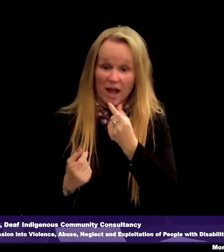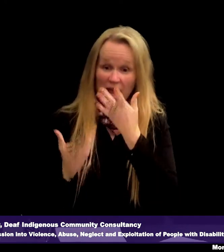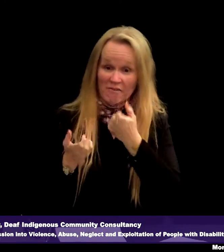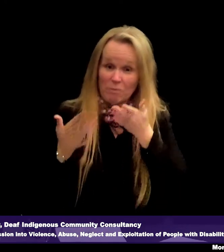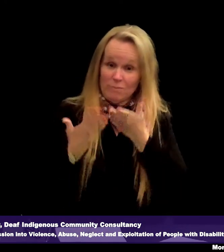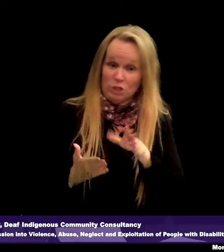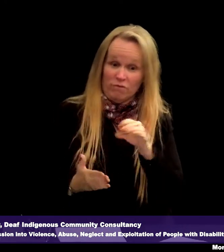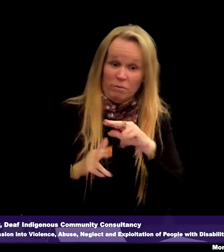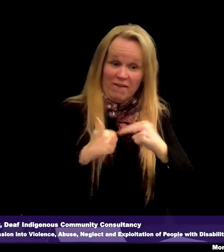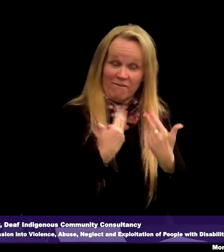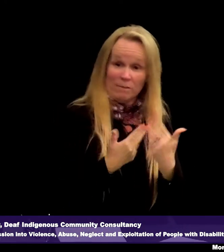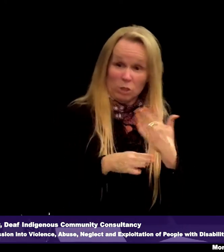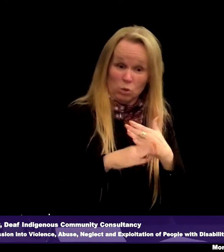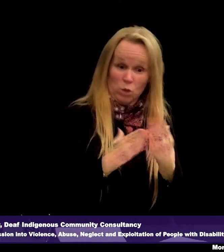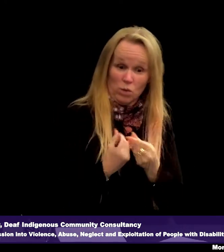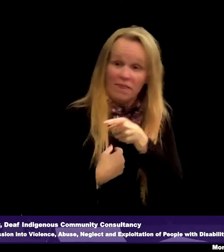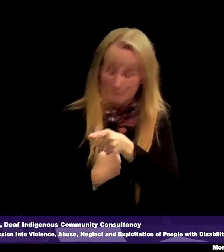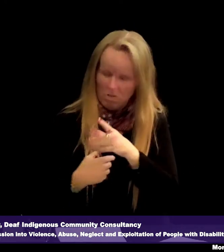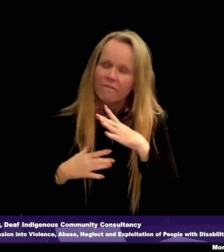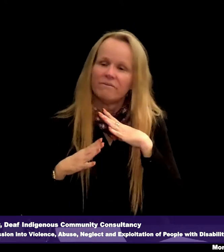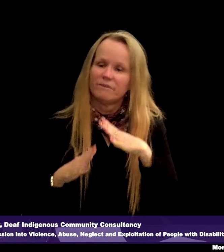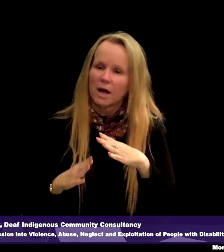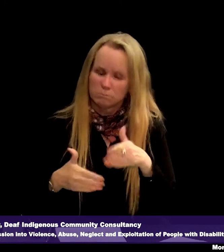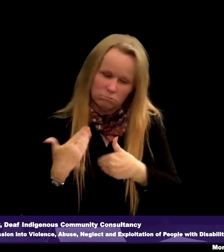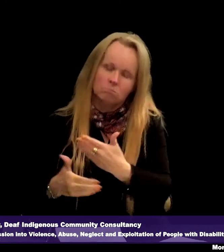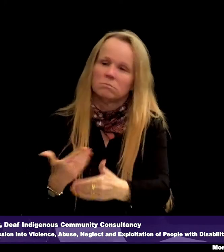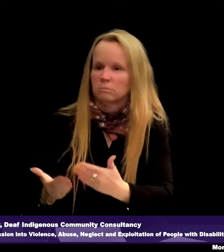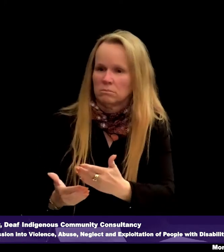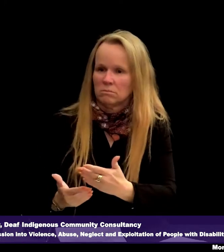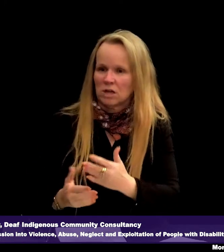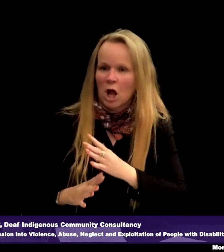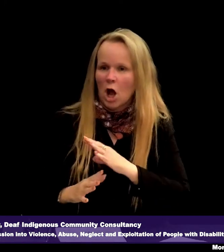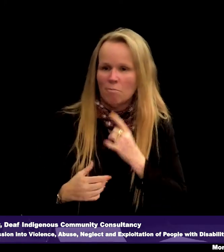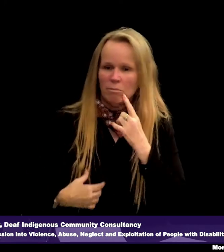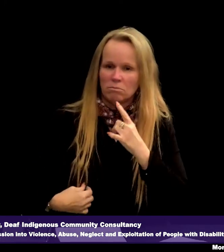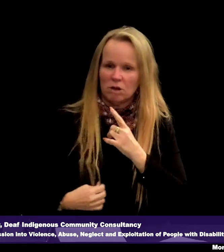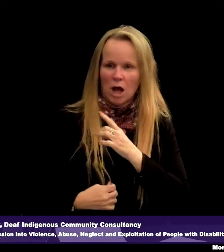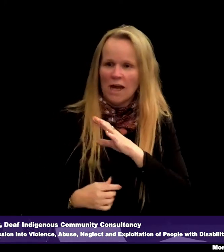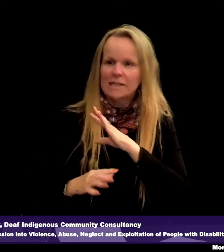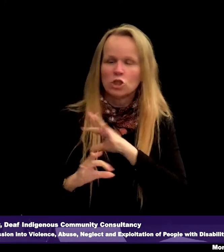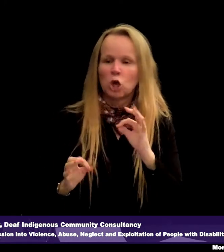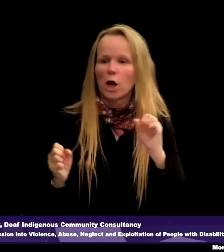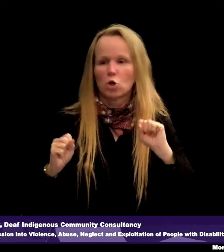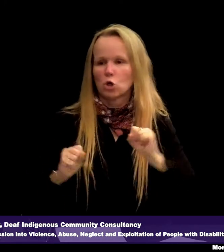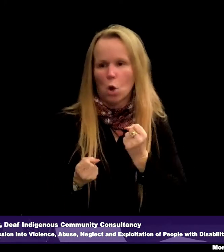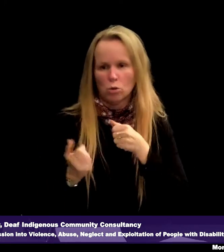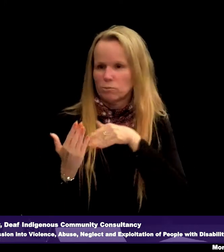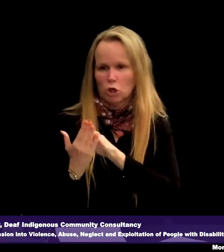a different preference, that's okay with me. Of course, I always seek permission from family to work with an individual.